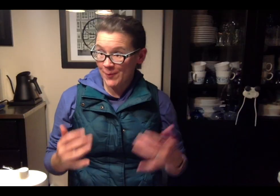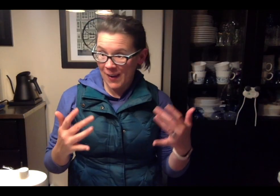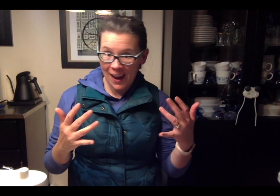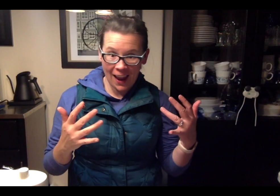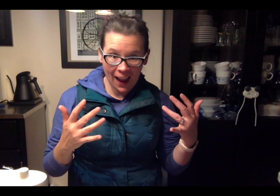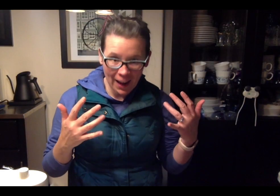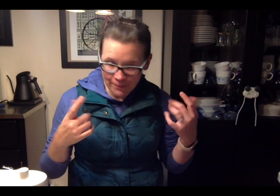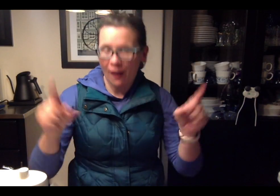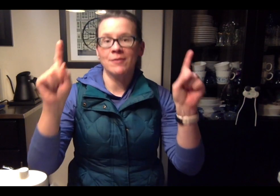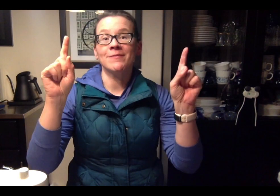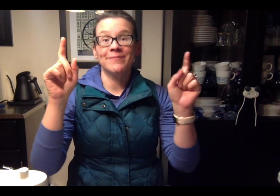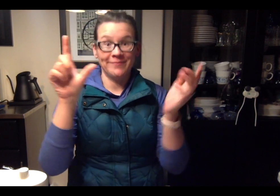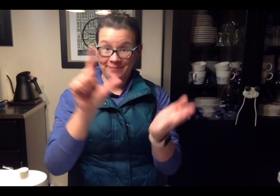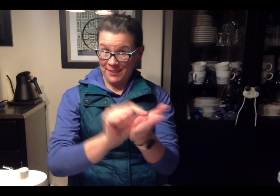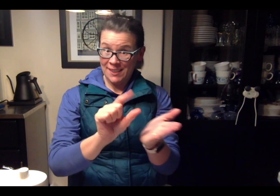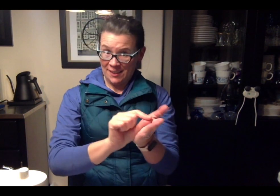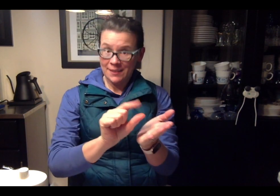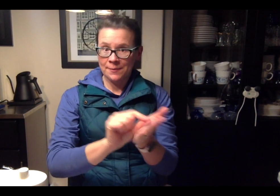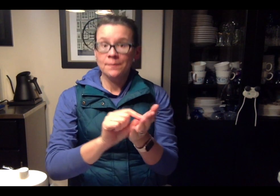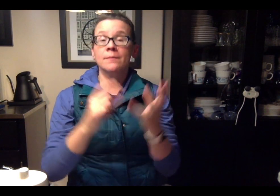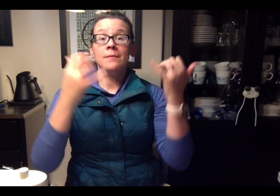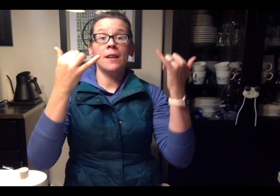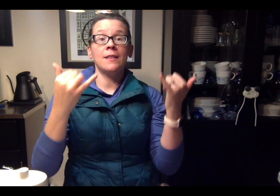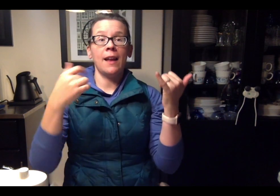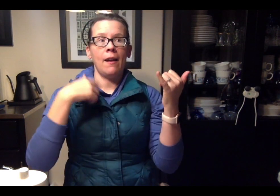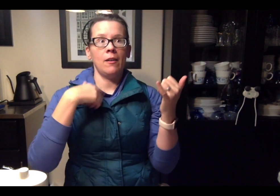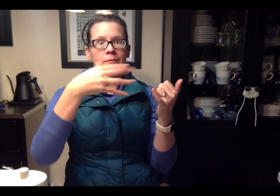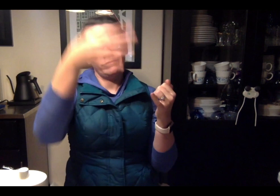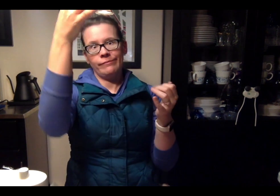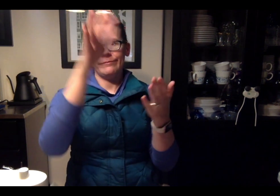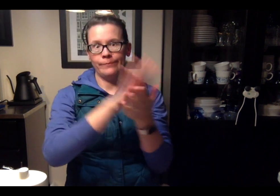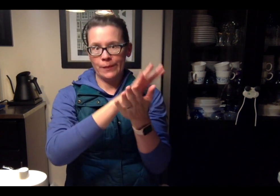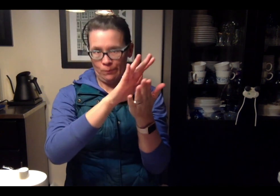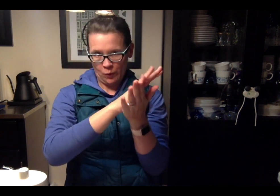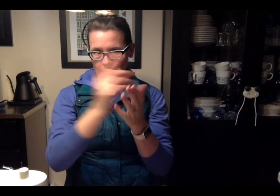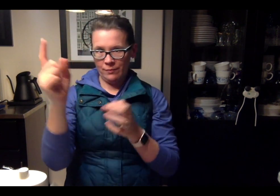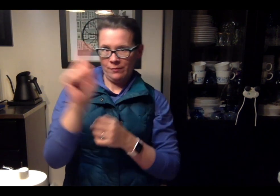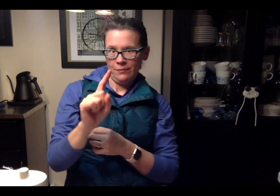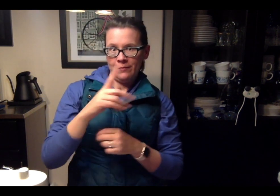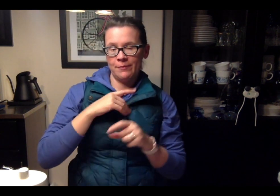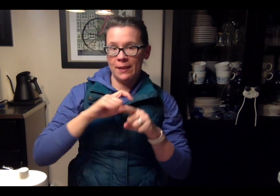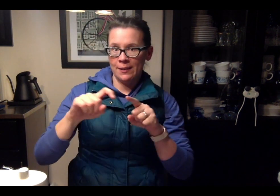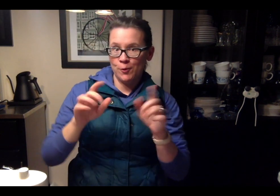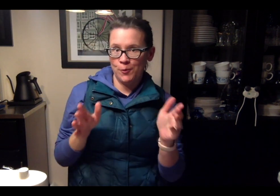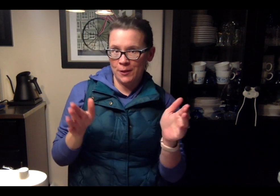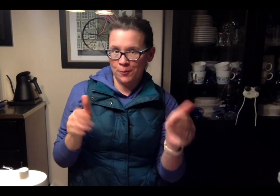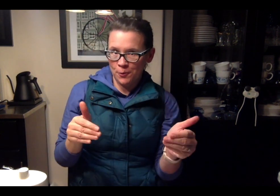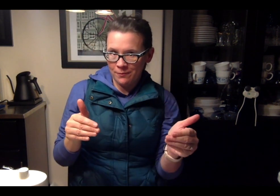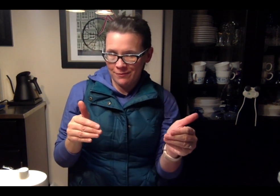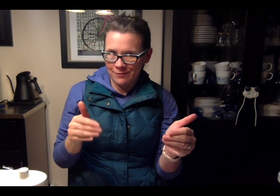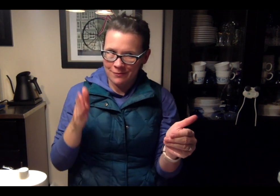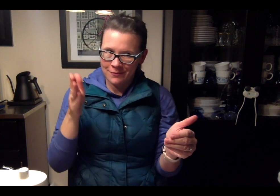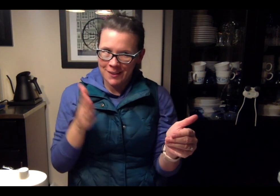All right, we waited, we printed, um and then I picked up the paper and came to my sewing